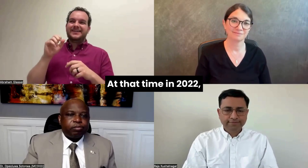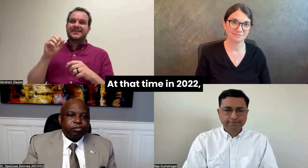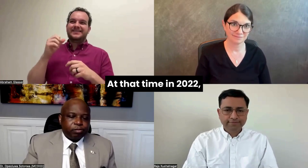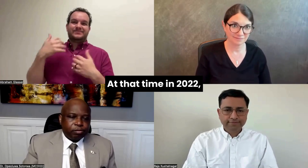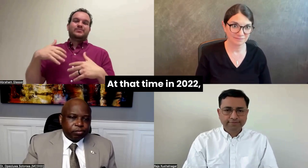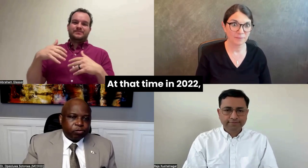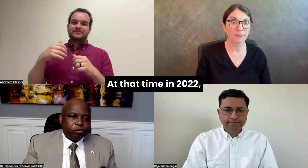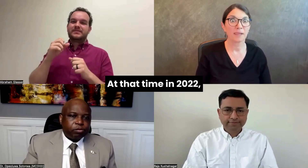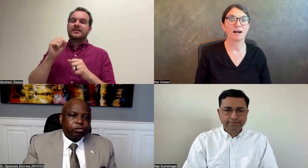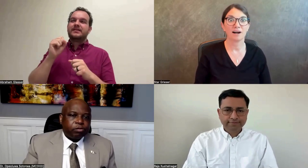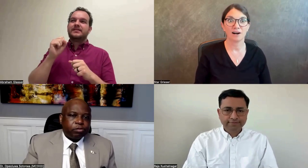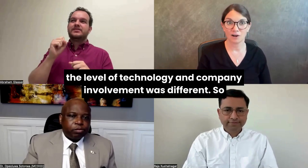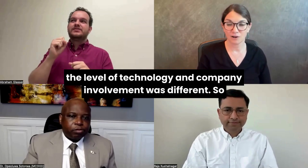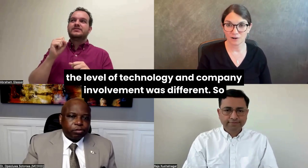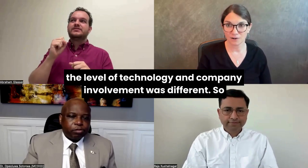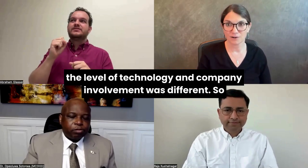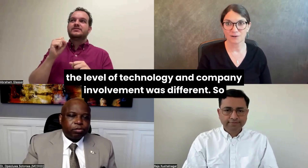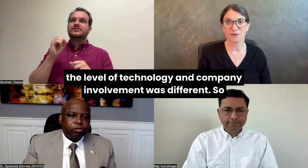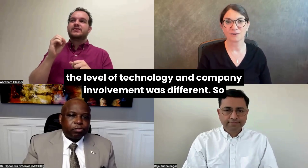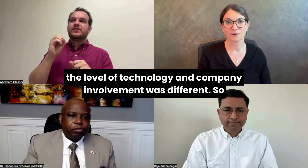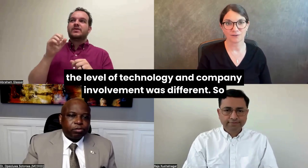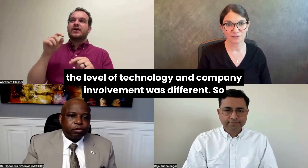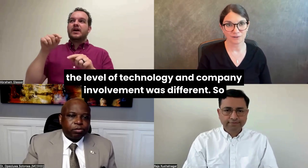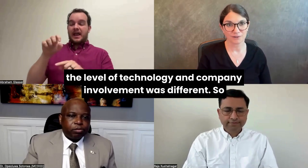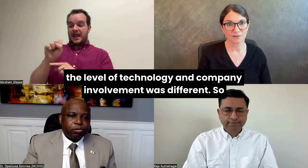the level of technology and company involvement was different. So